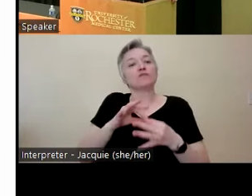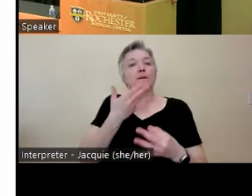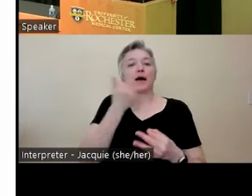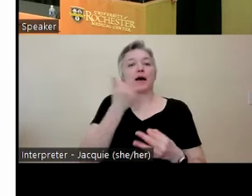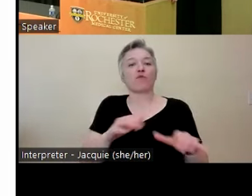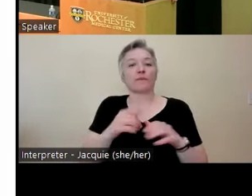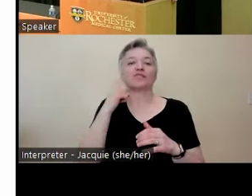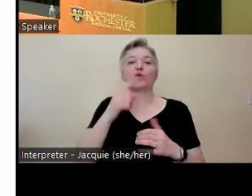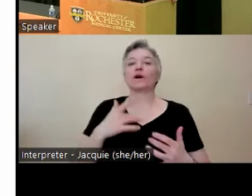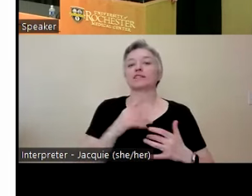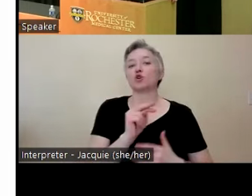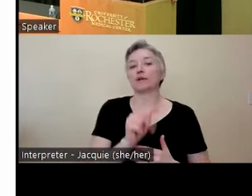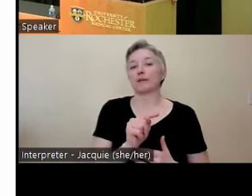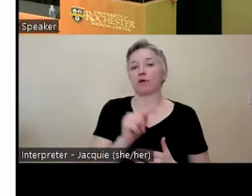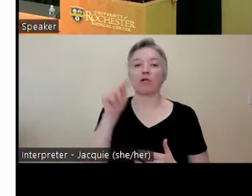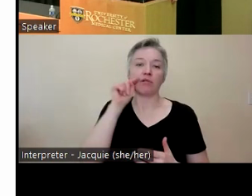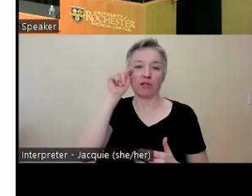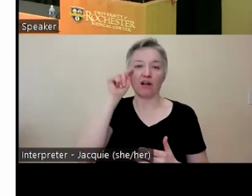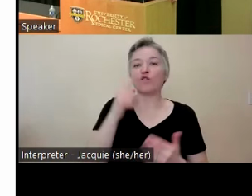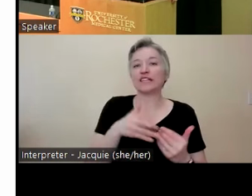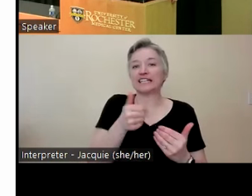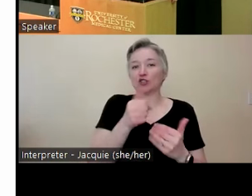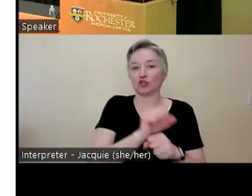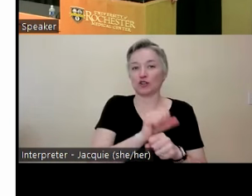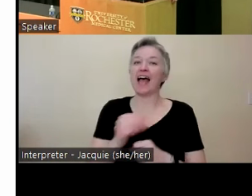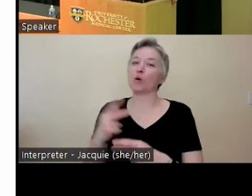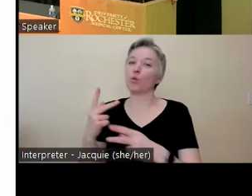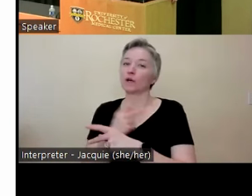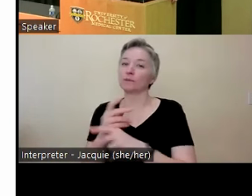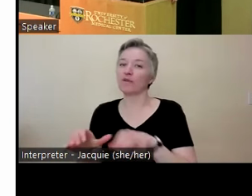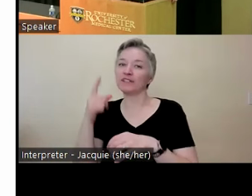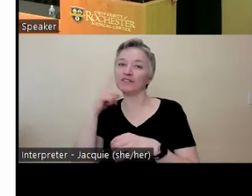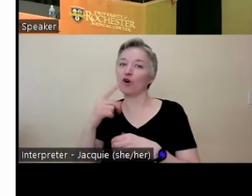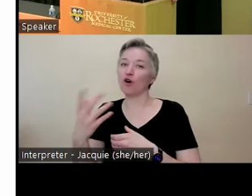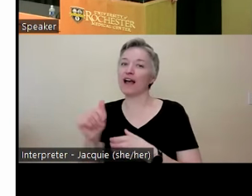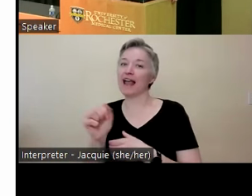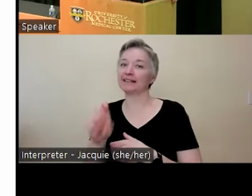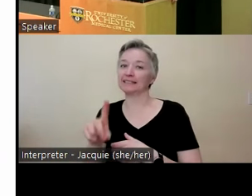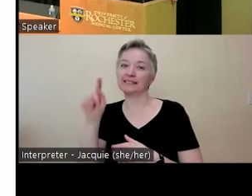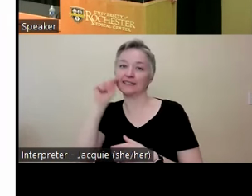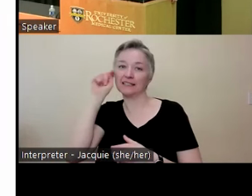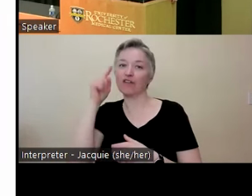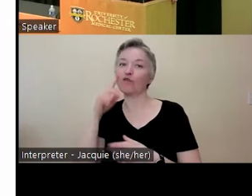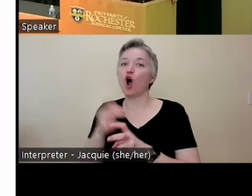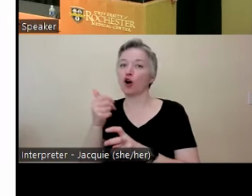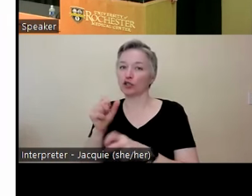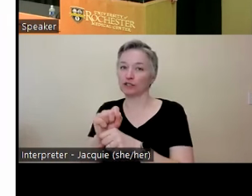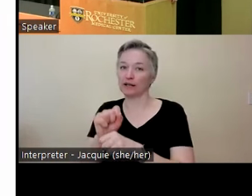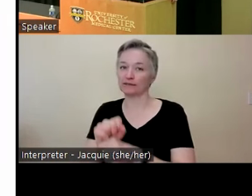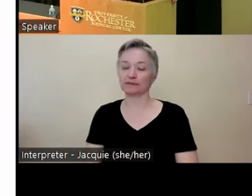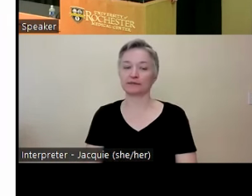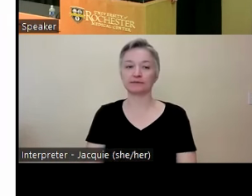condition and worse performance for autistic adolescence on the harder task so tangible Tak